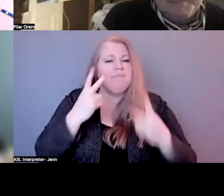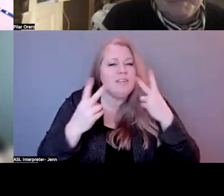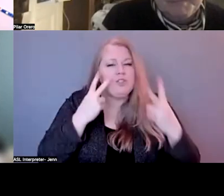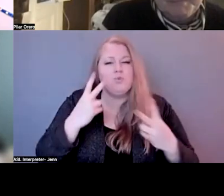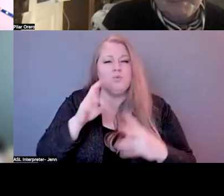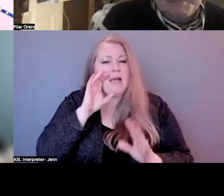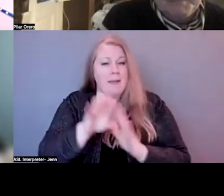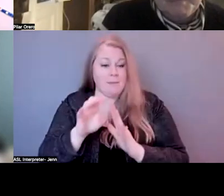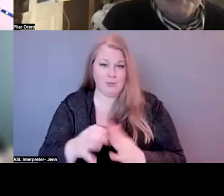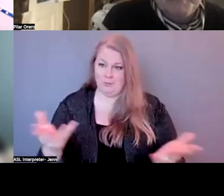That is what we are talking about in VR.